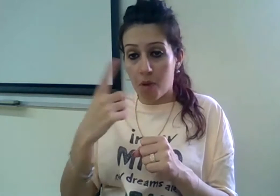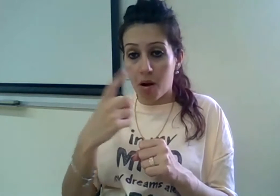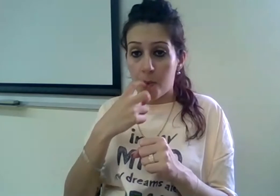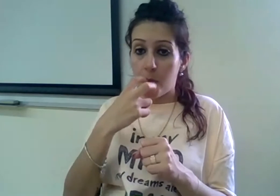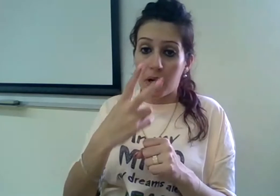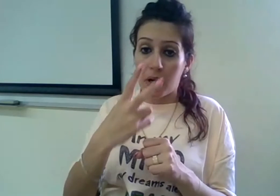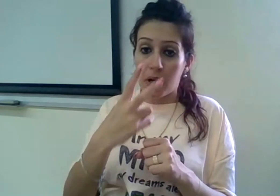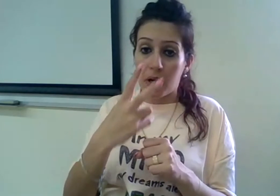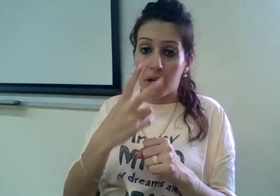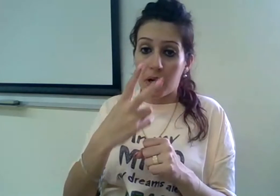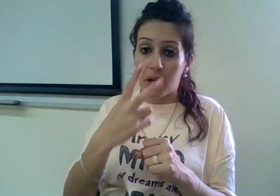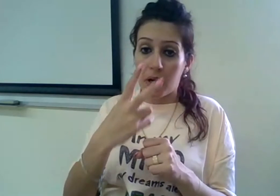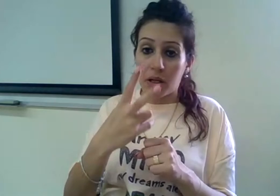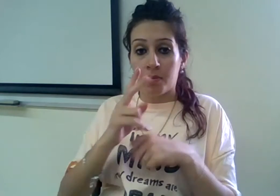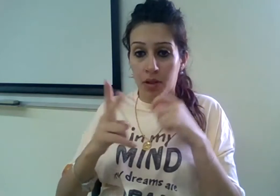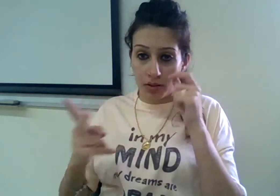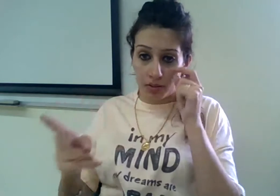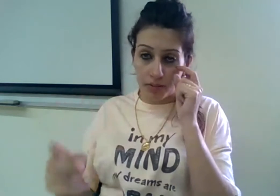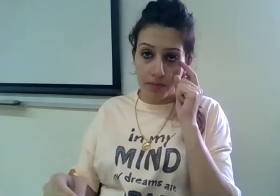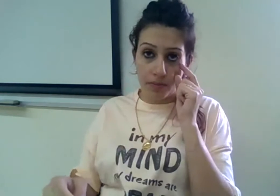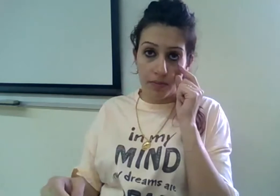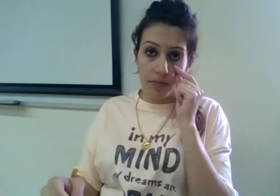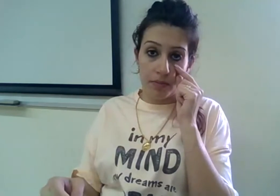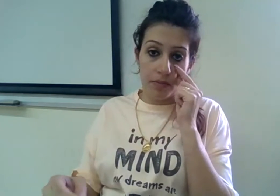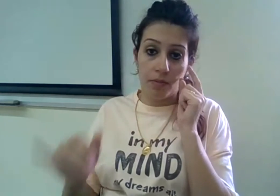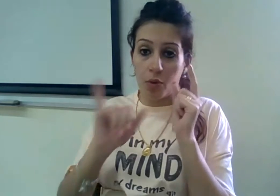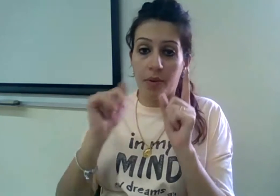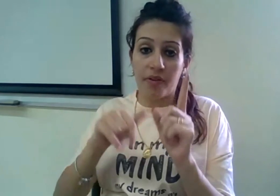And then maybe the speakers can choose which one to answer.